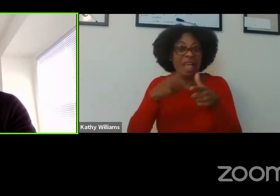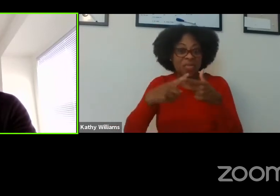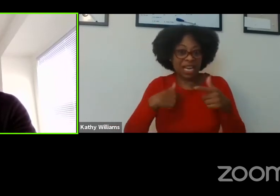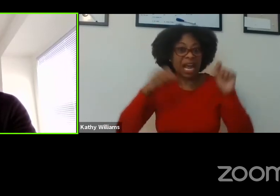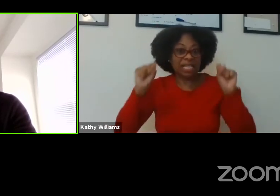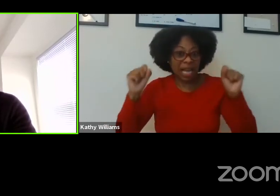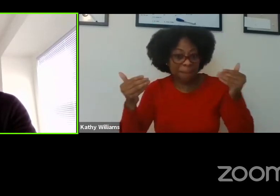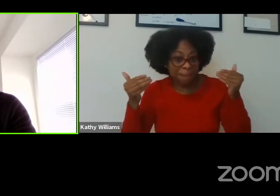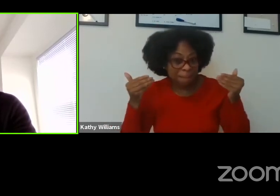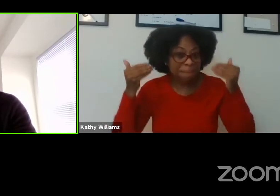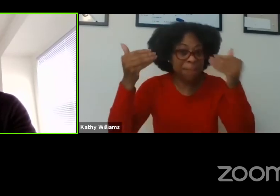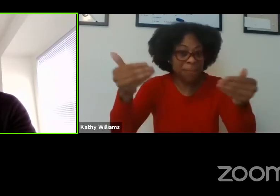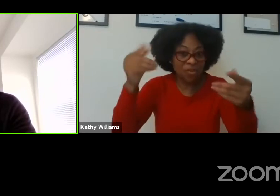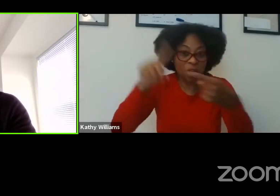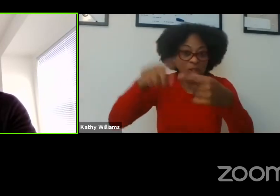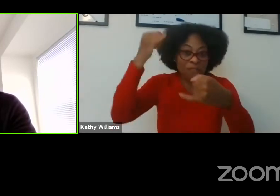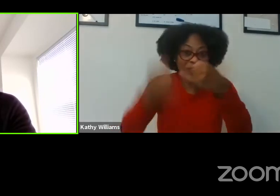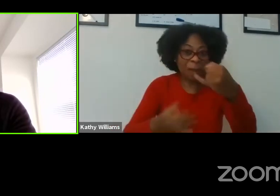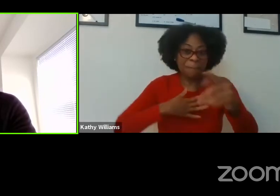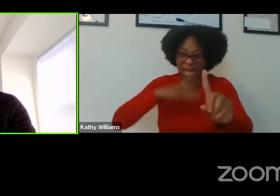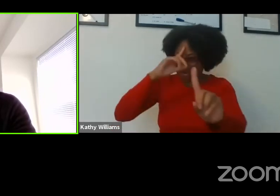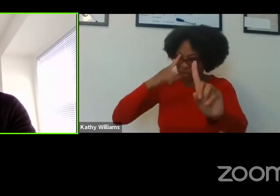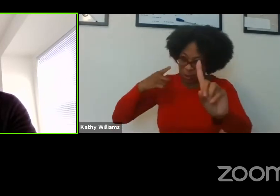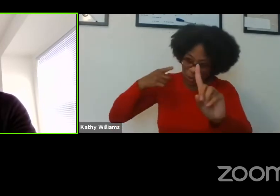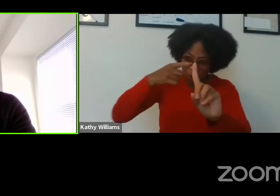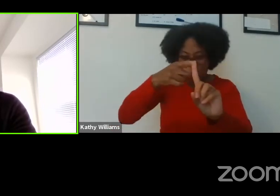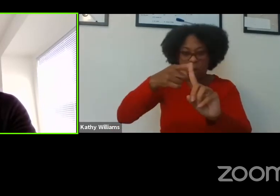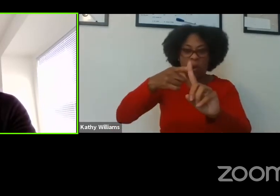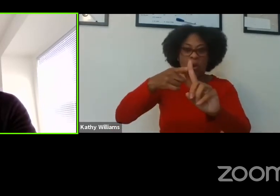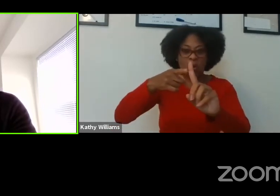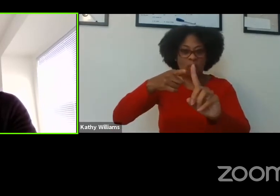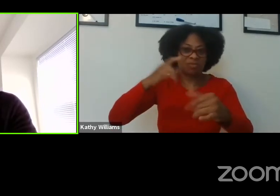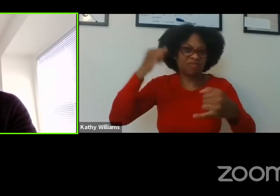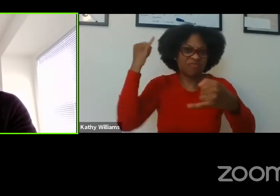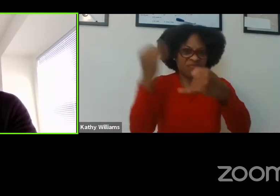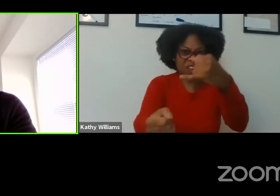really what I wanted, I wanted to get to the final so I can have an opportunity to medal.